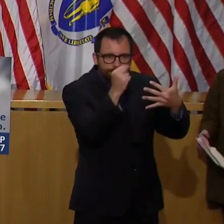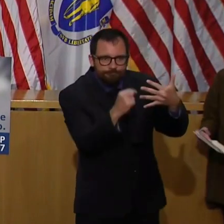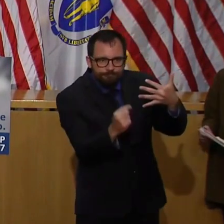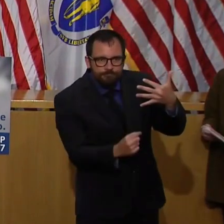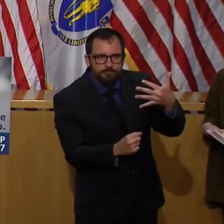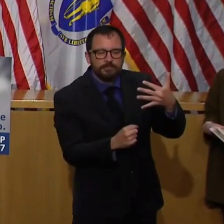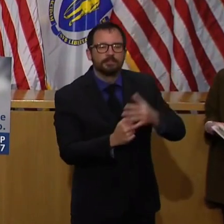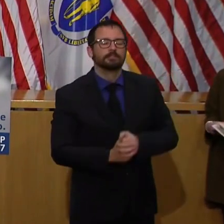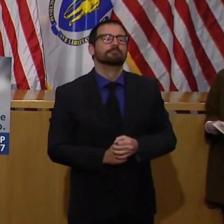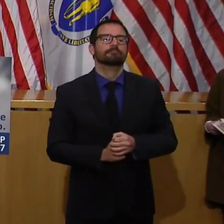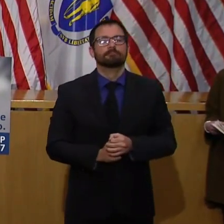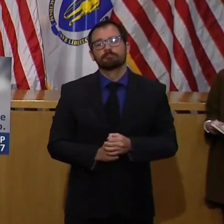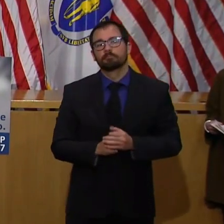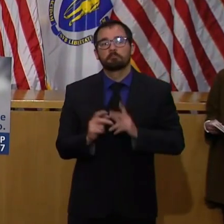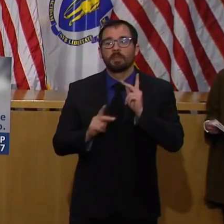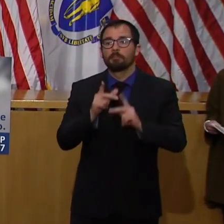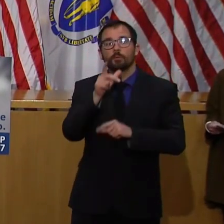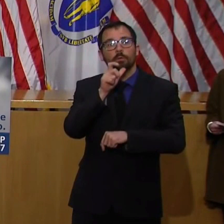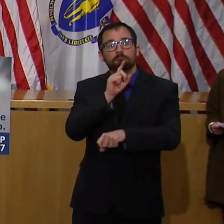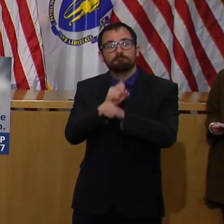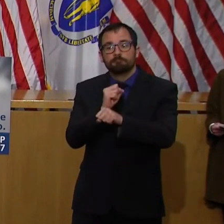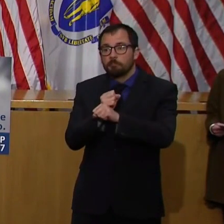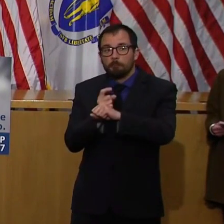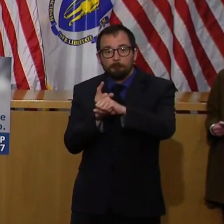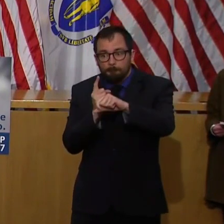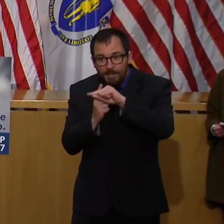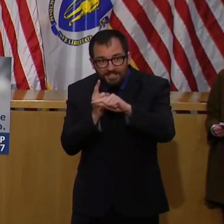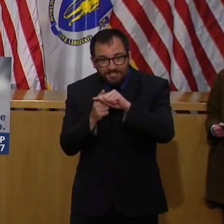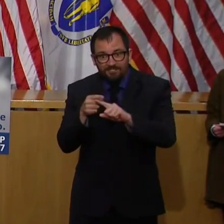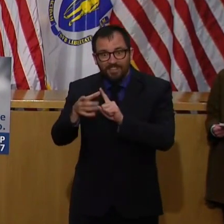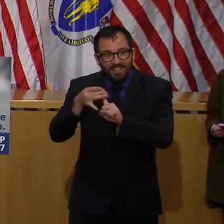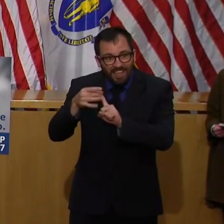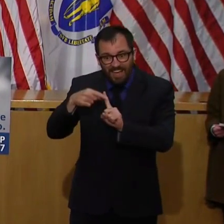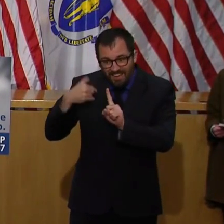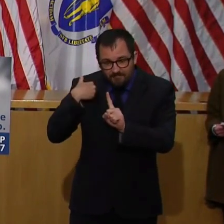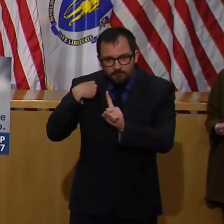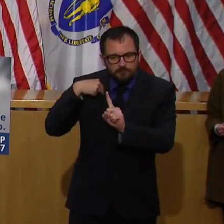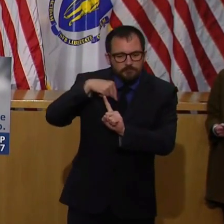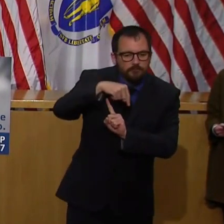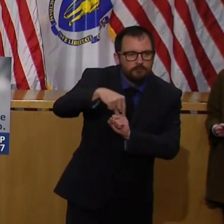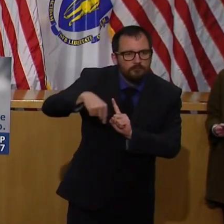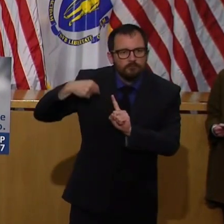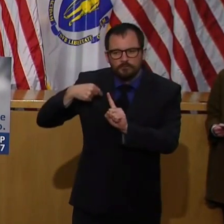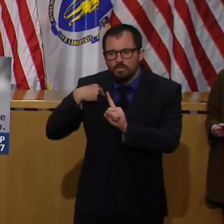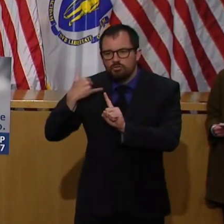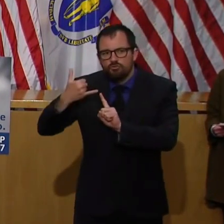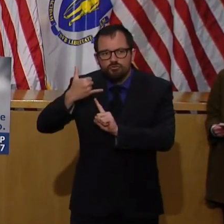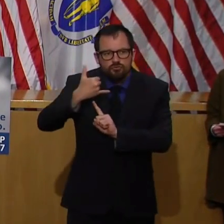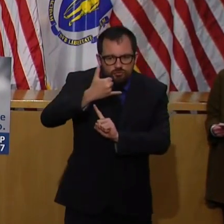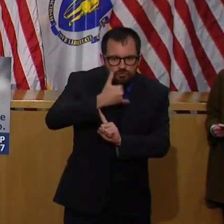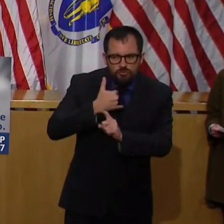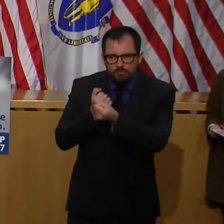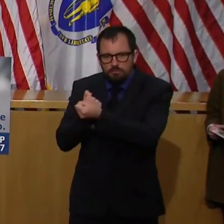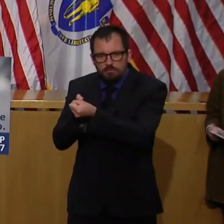BRING THE FIGHT FULLY TO THE HEAD OF IT WE HAVE TO CONFIRM CASES AND THE PEOPLE THEY MIGHT HAVE BEEN EXPOSED TO, THEIR SO-